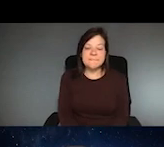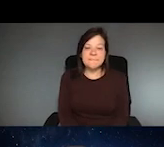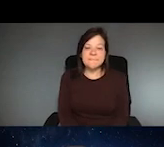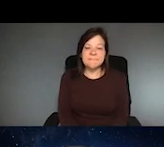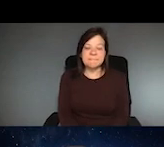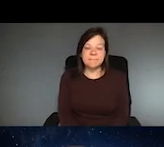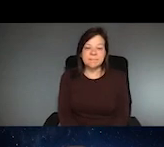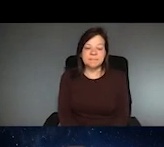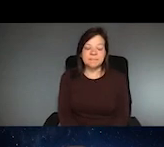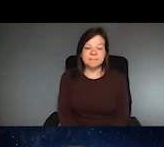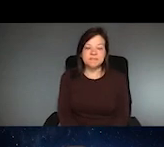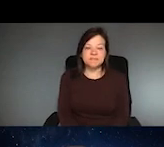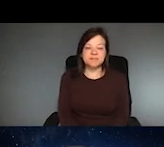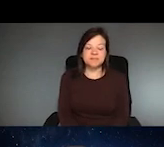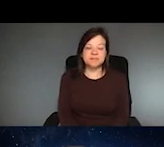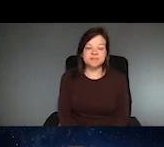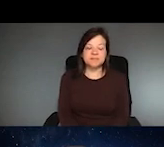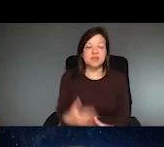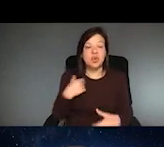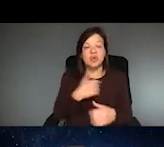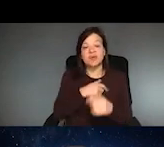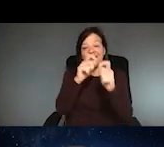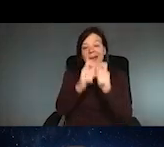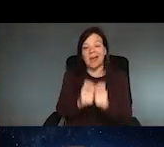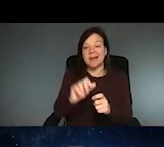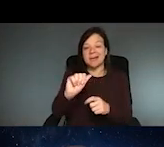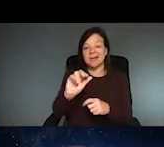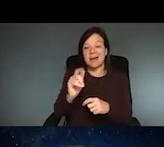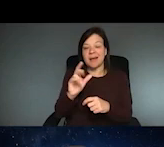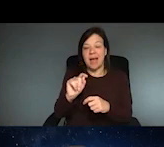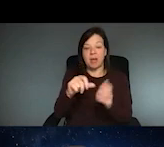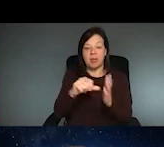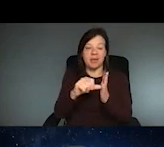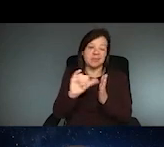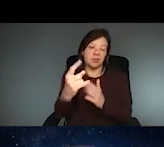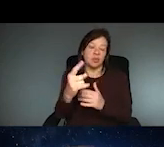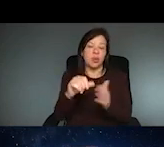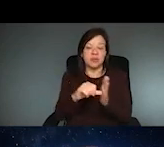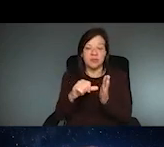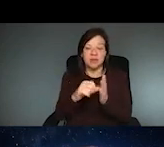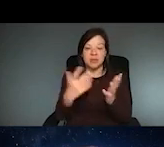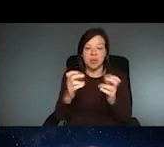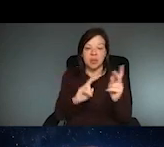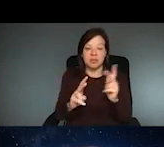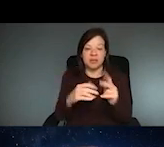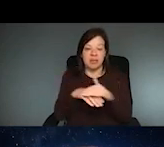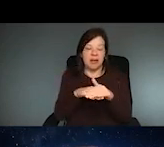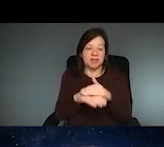WHERE THAT IS AT. IF WYE GO IN AND EDIT THE ACCOUNT PAGE ONE OF THE PAGES WE WANT PEOPLE TO HAVE ACCESS TO.